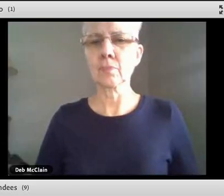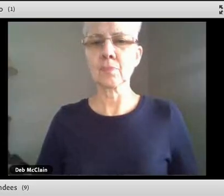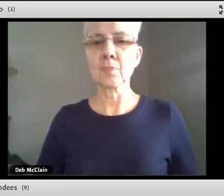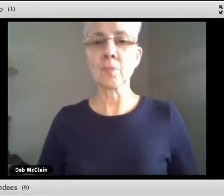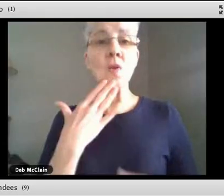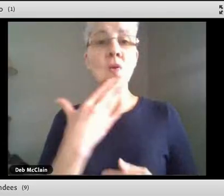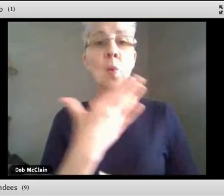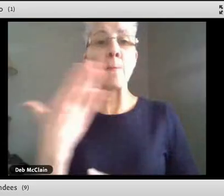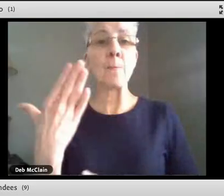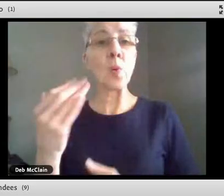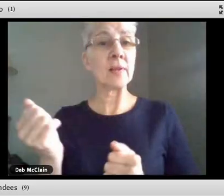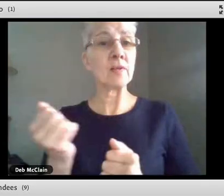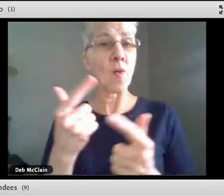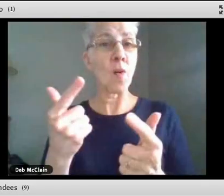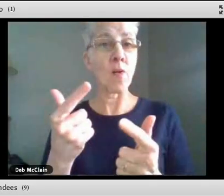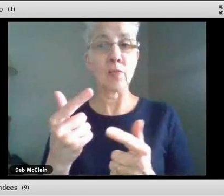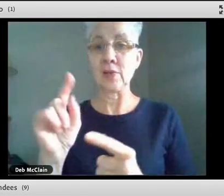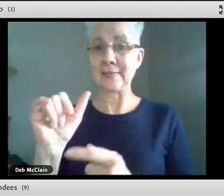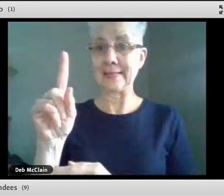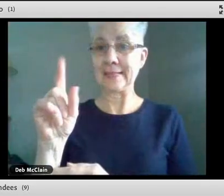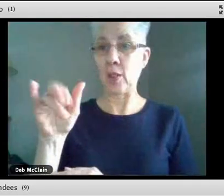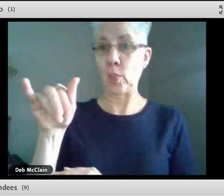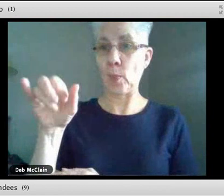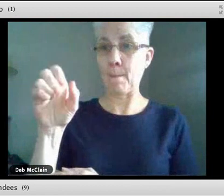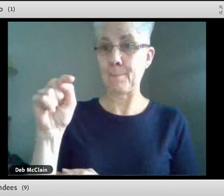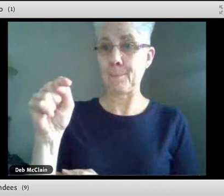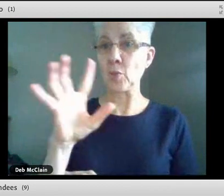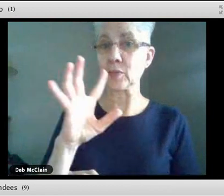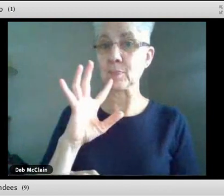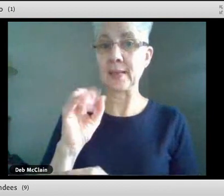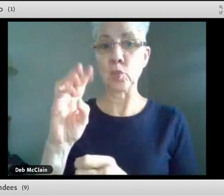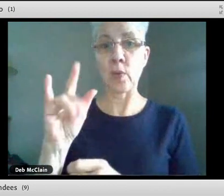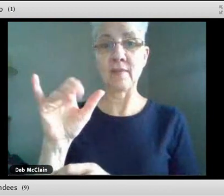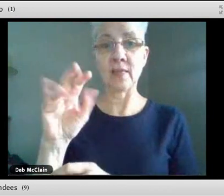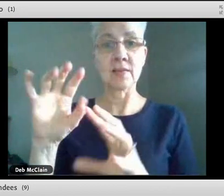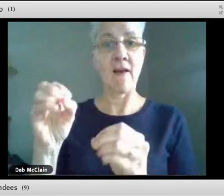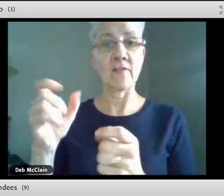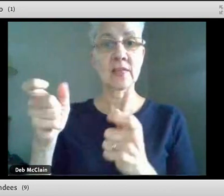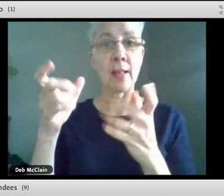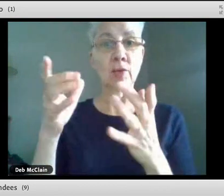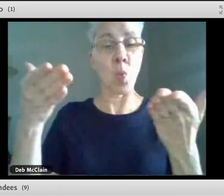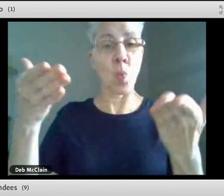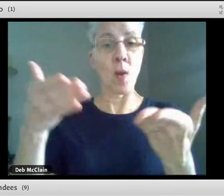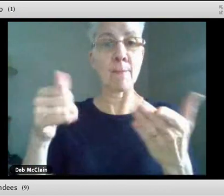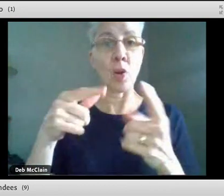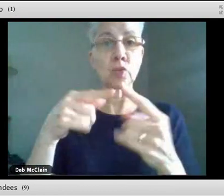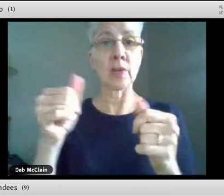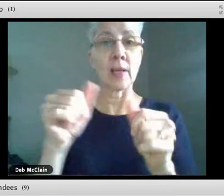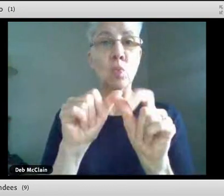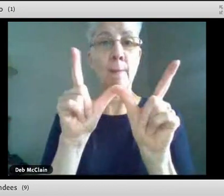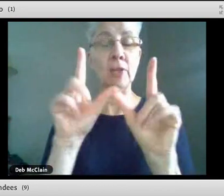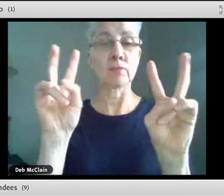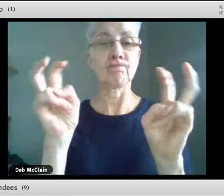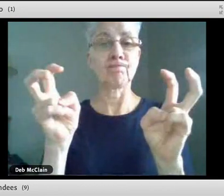Post: Good morning, everyone. I am Taylor Post, SWFLN's office manager, and I would like to welcome you all to today's webinar,